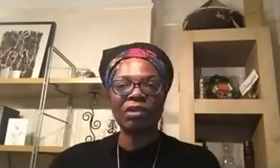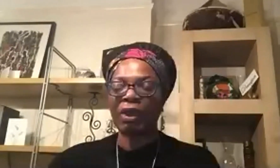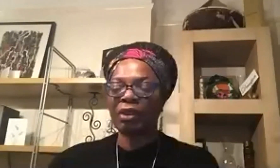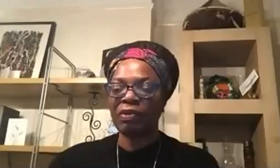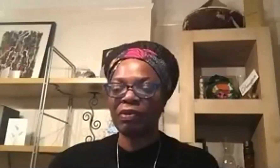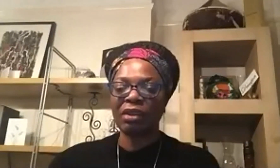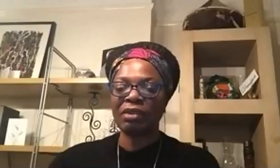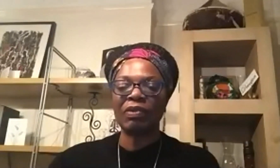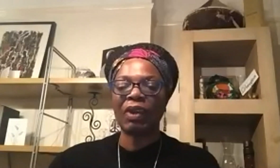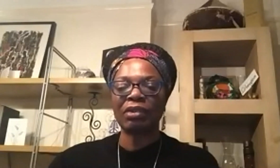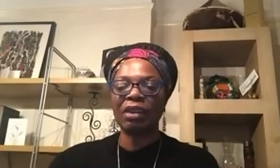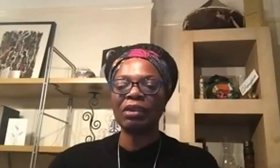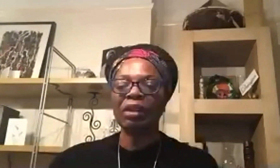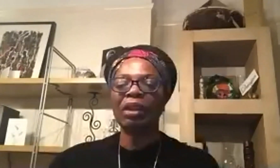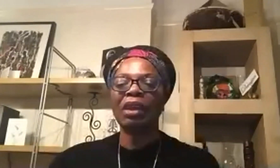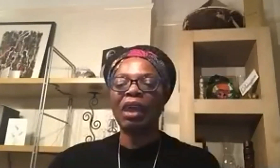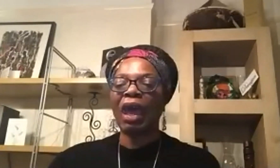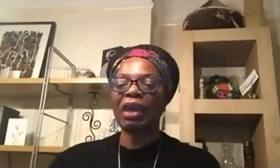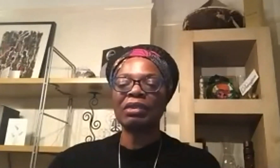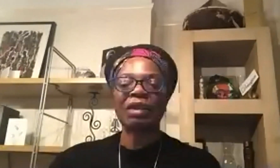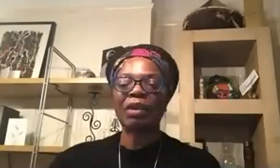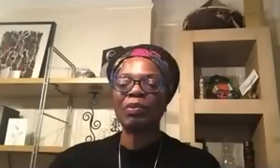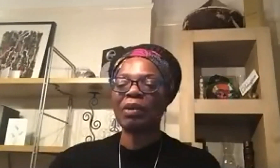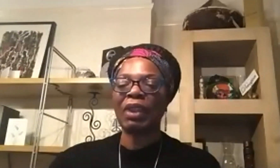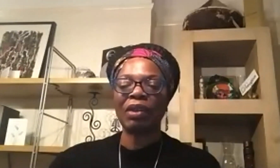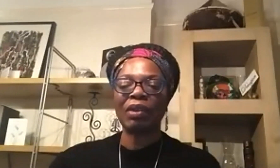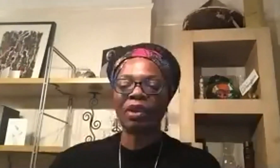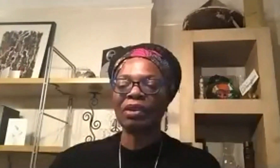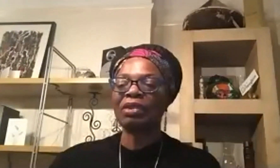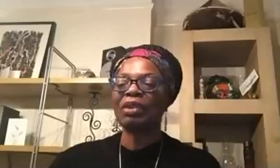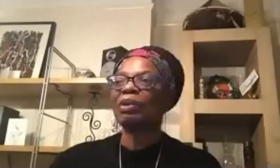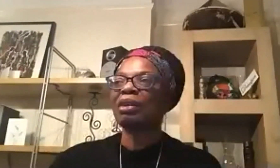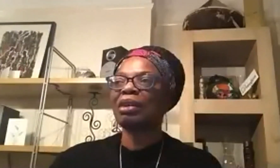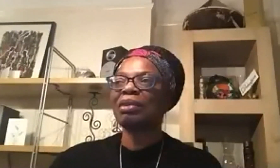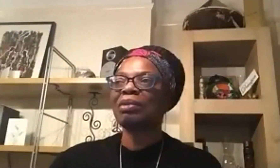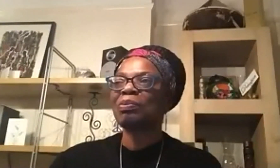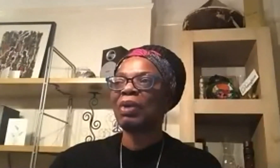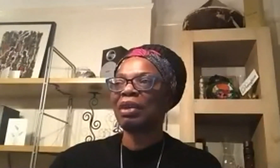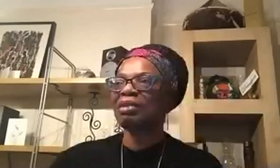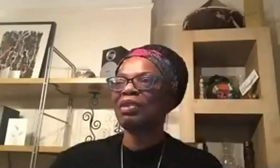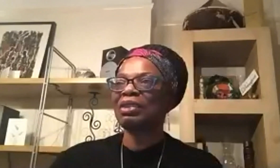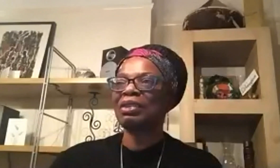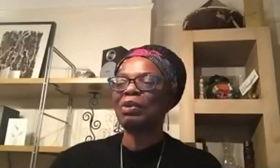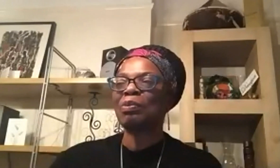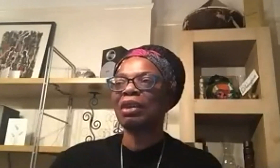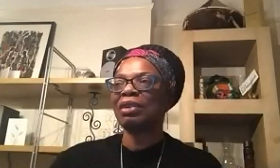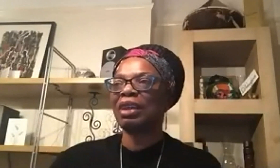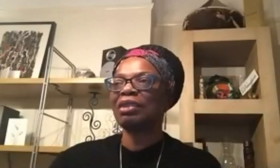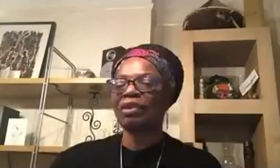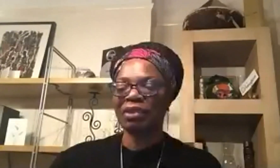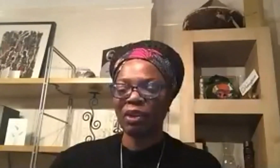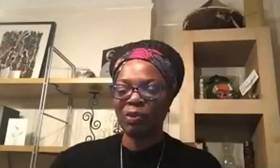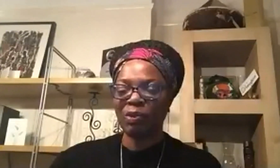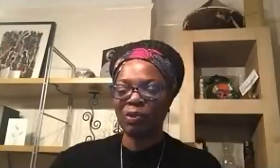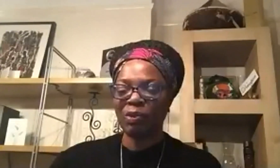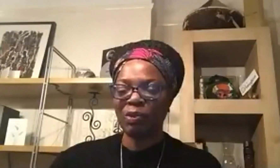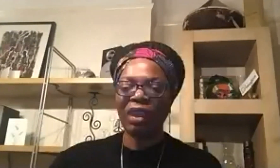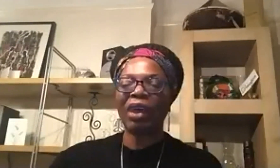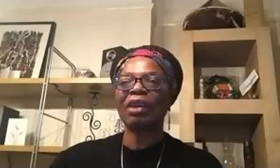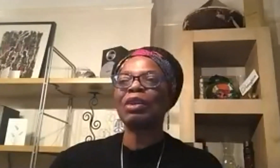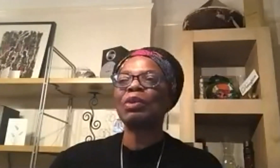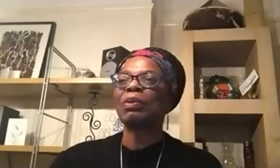the COVID-19 vaccine. And I'm now going to pass on to my colleague, Dr. Joe Brooks, who will be